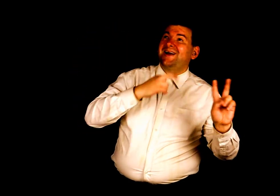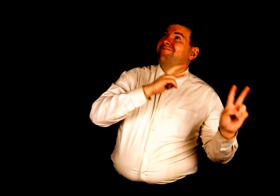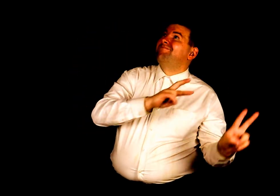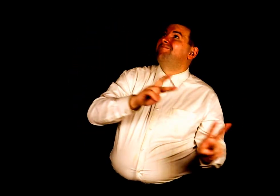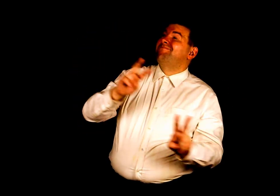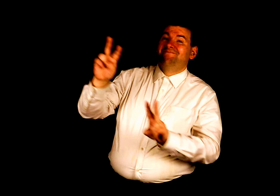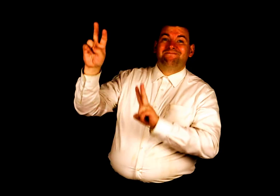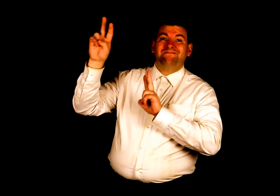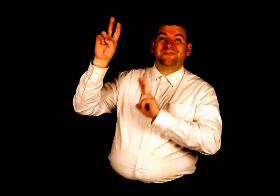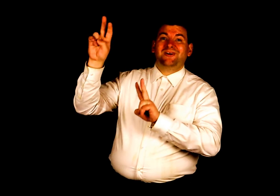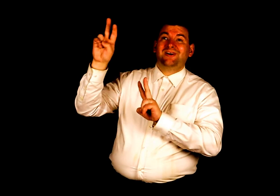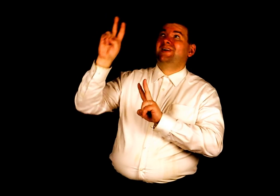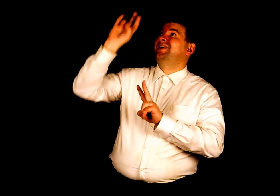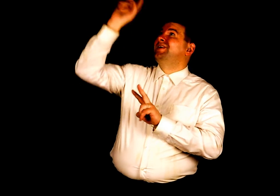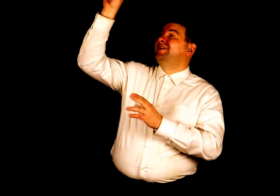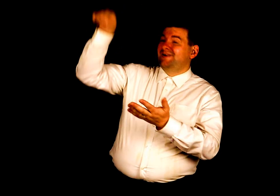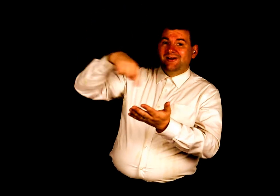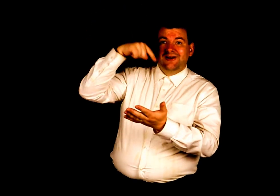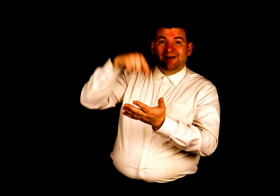I am the beloved